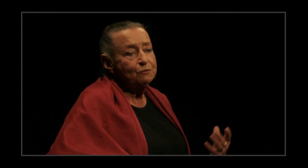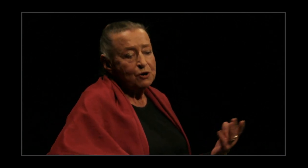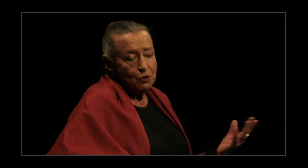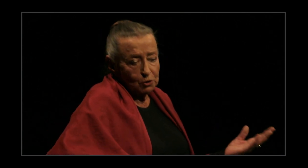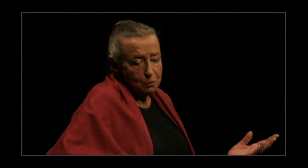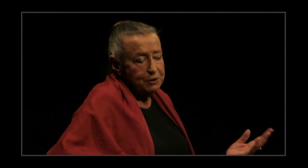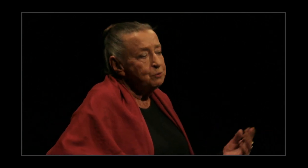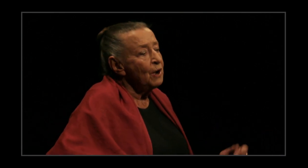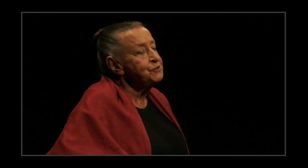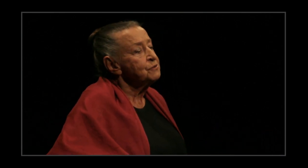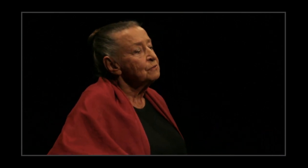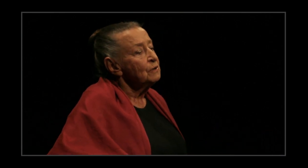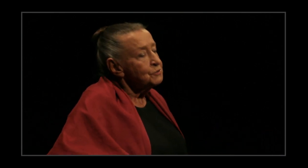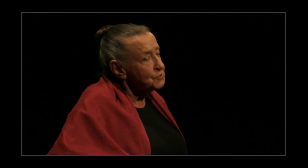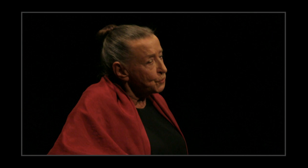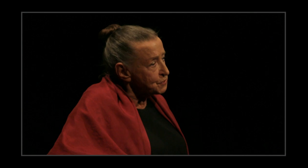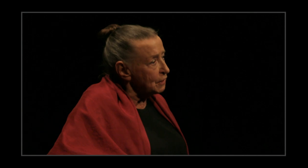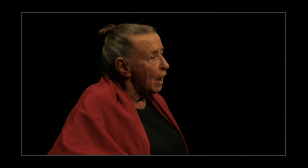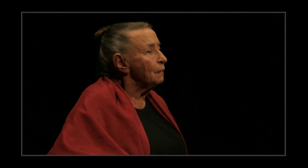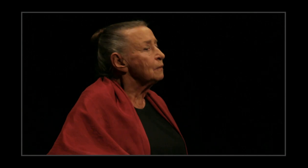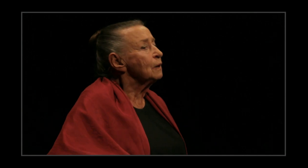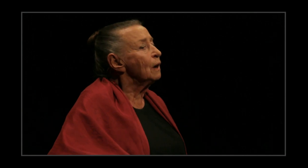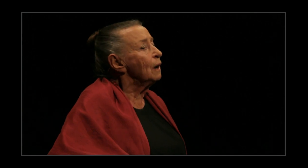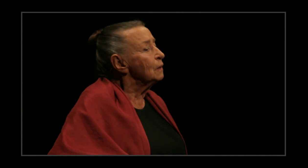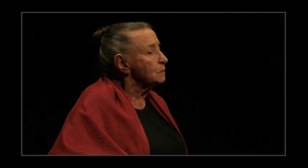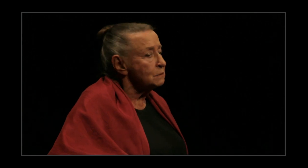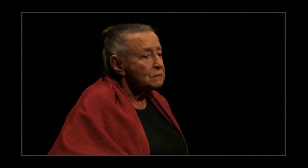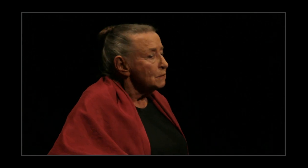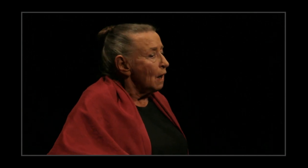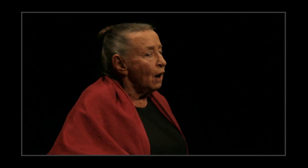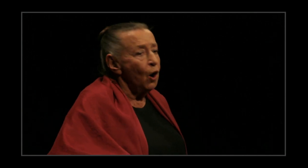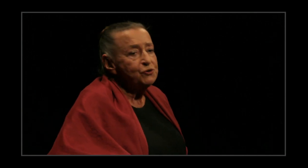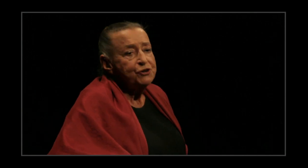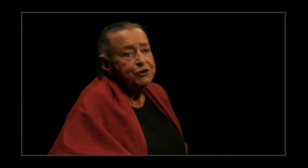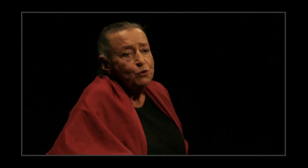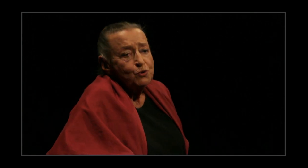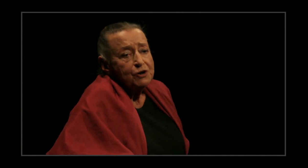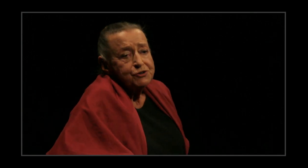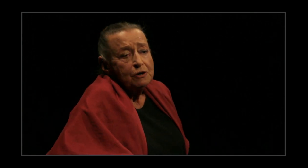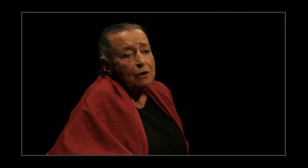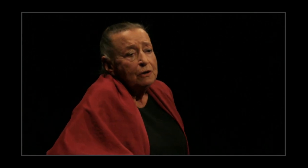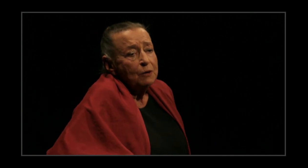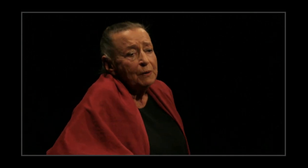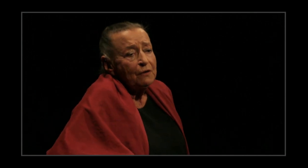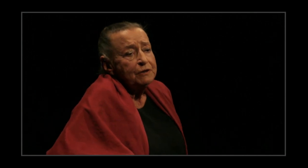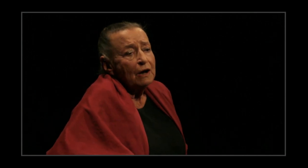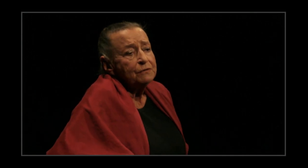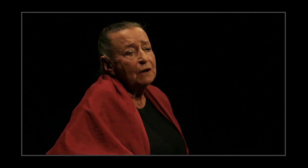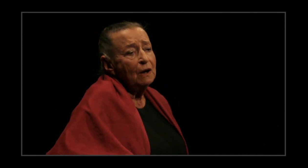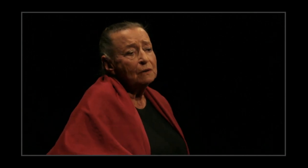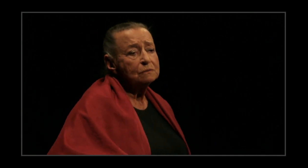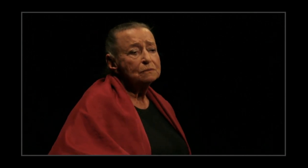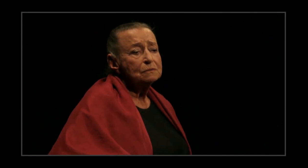Your skin's as tanned as any gypsy girl, I have to say. And you carry yourself in such a rustic way!